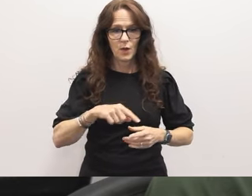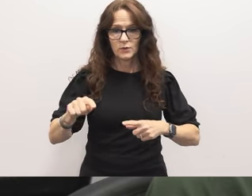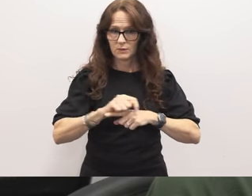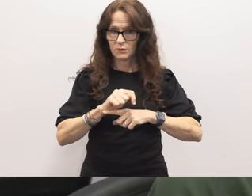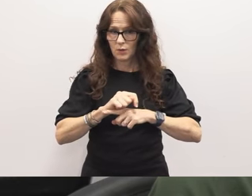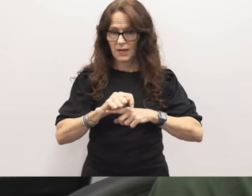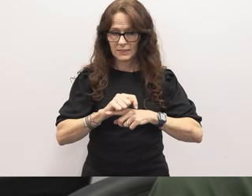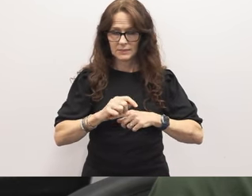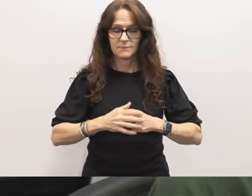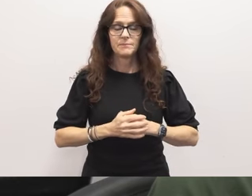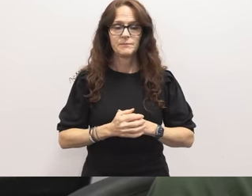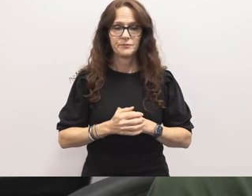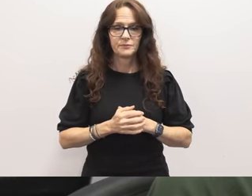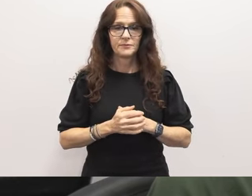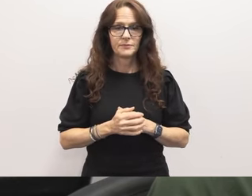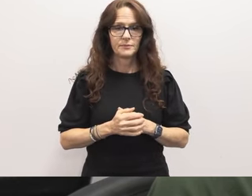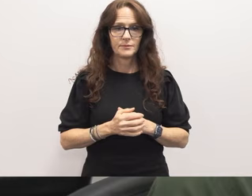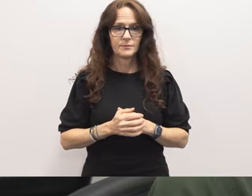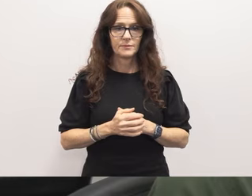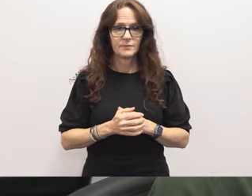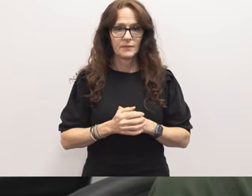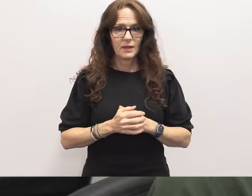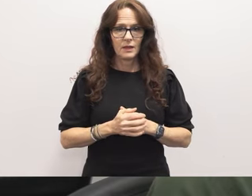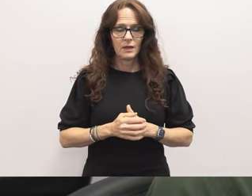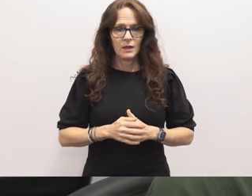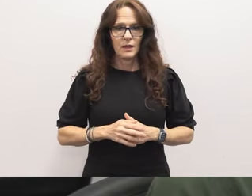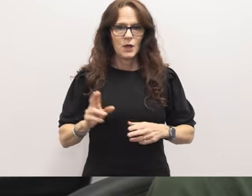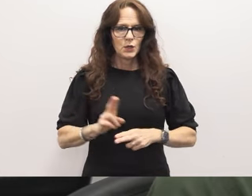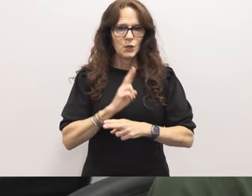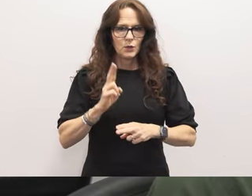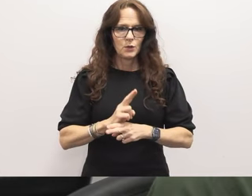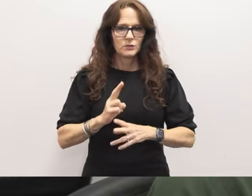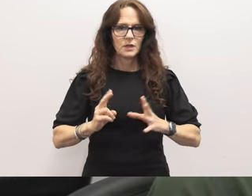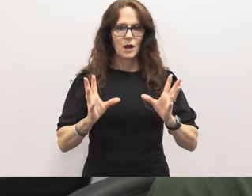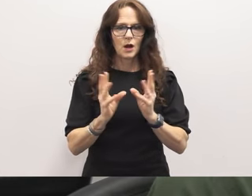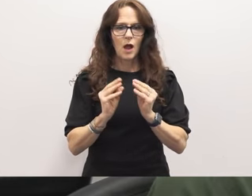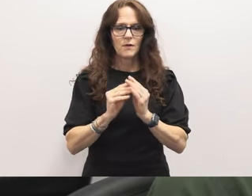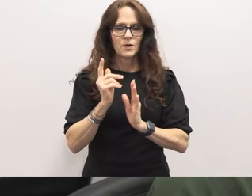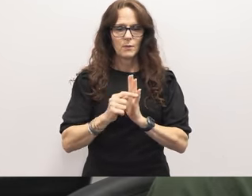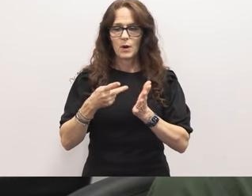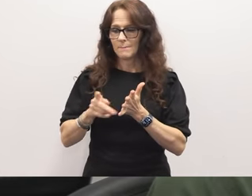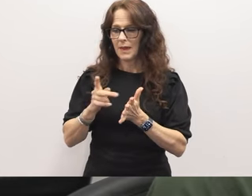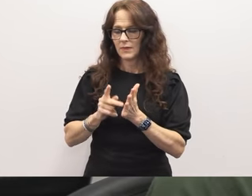that use their conference period. We pay them during their conference period